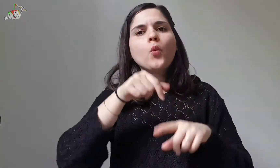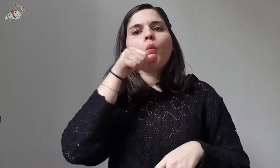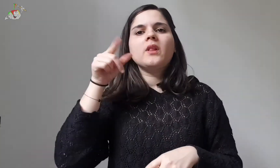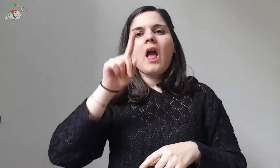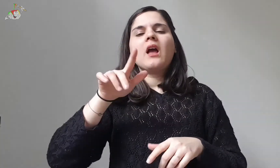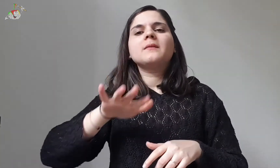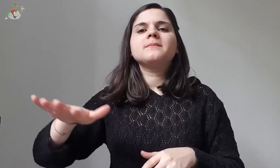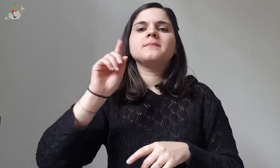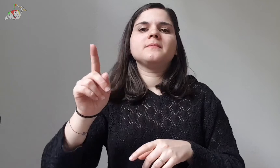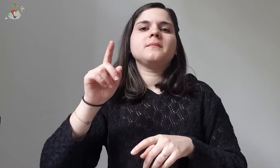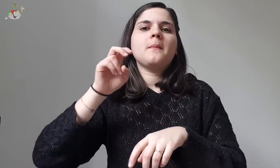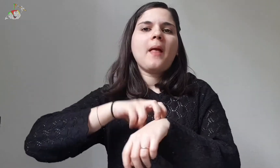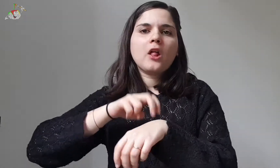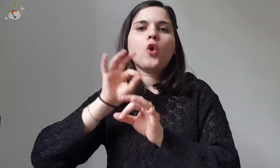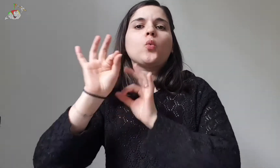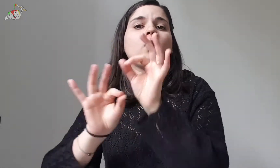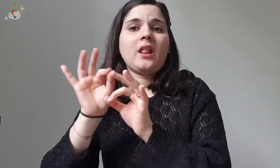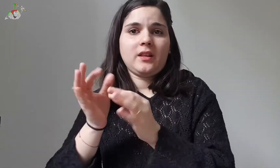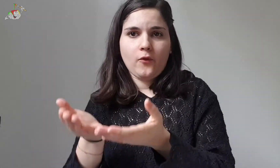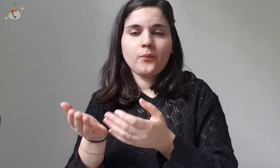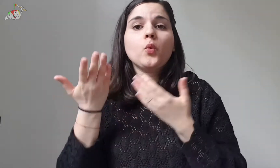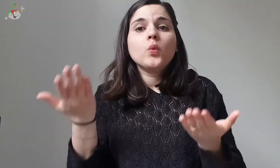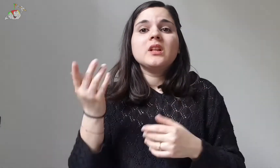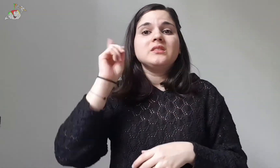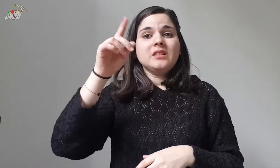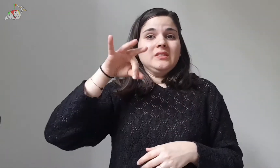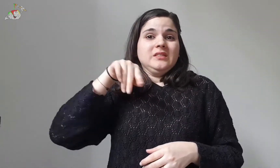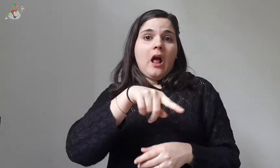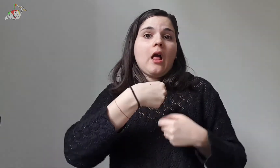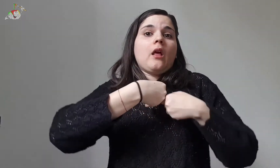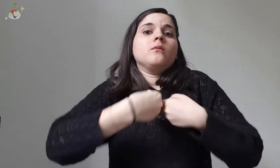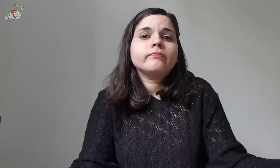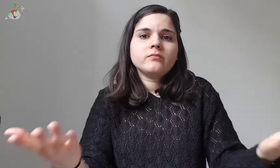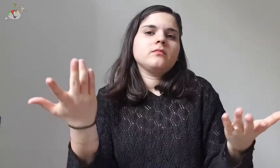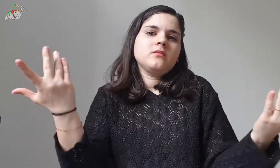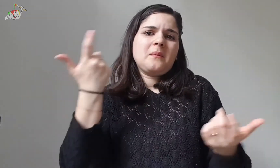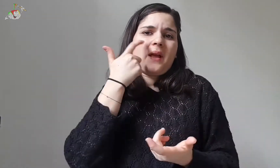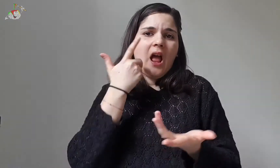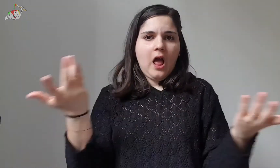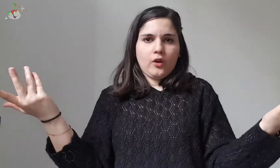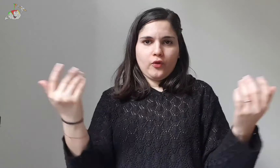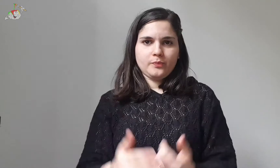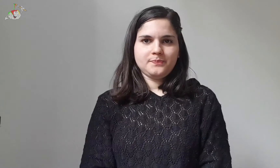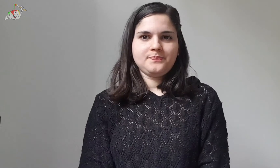also practical in the medical and curative field, so if you dropped it it was a real shame.